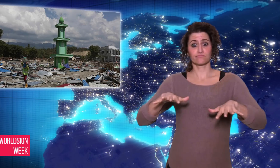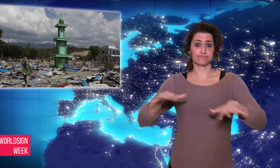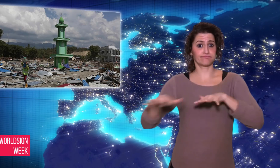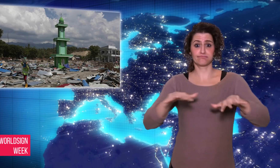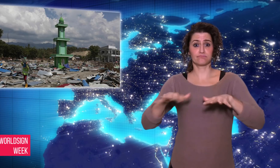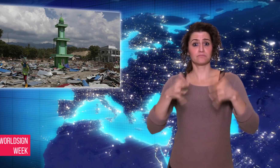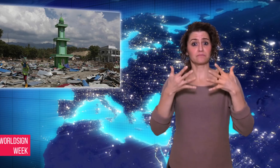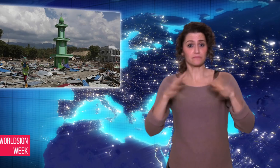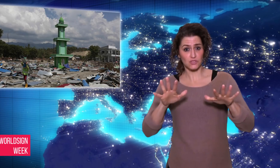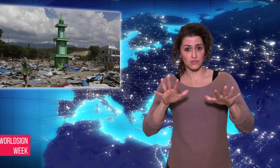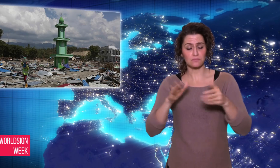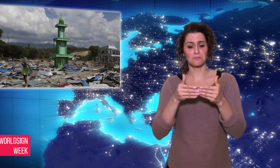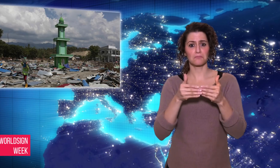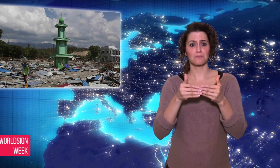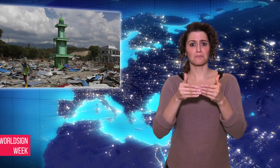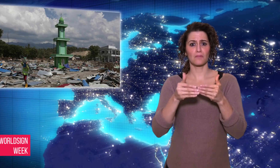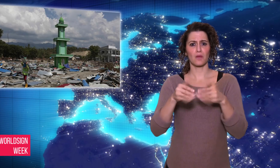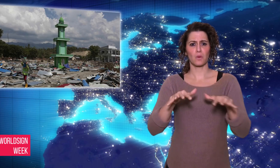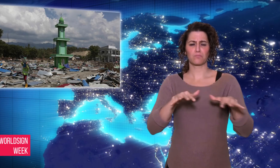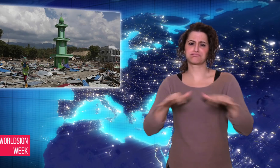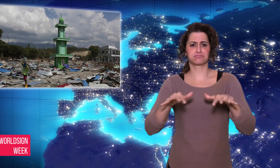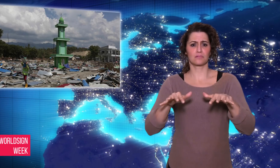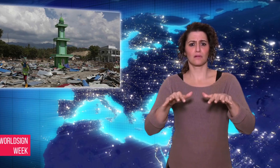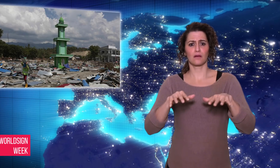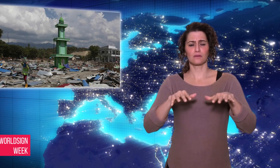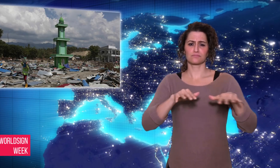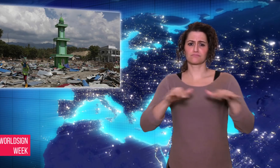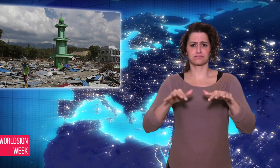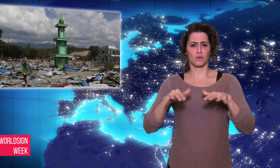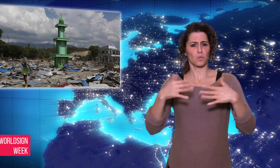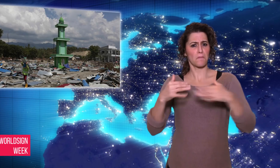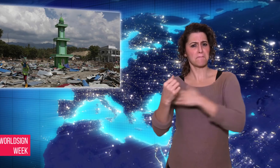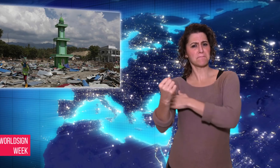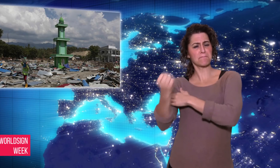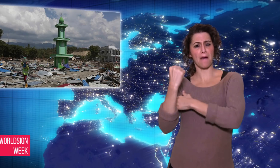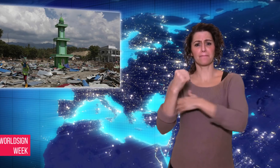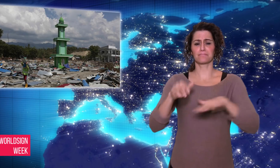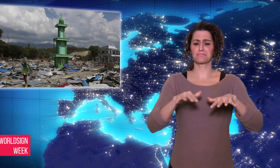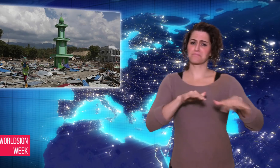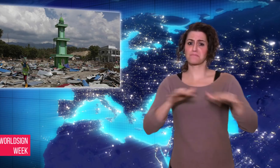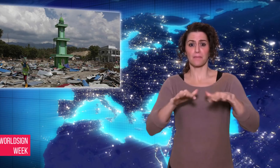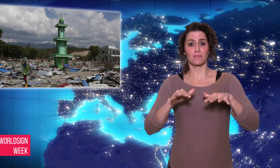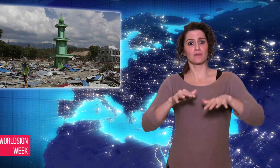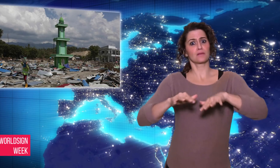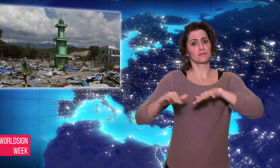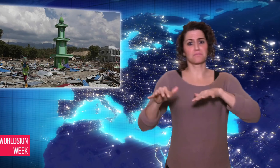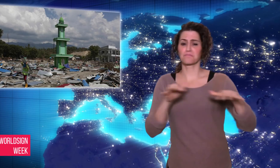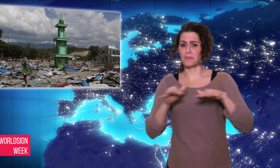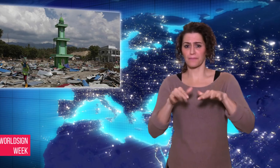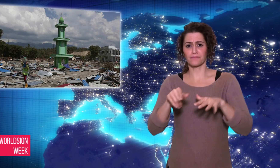the Sulawesi island in Indonesia